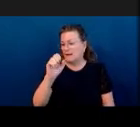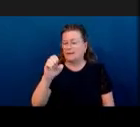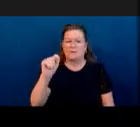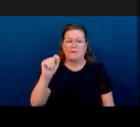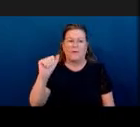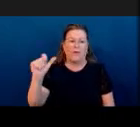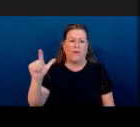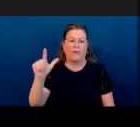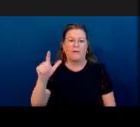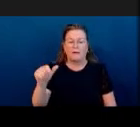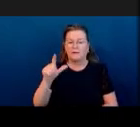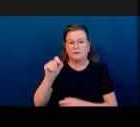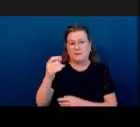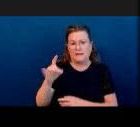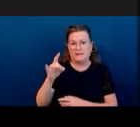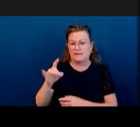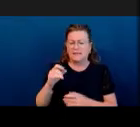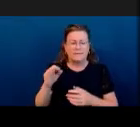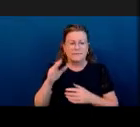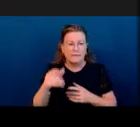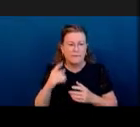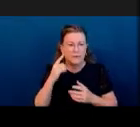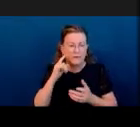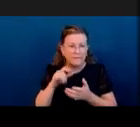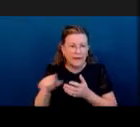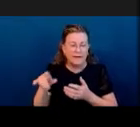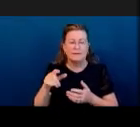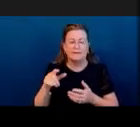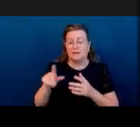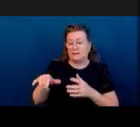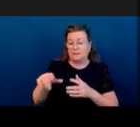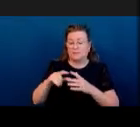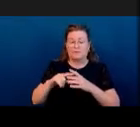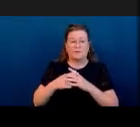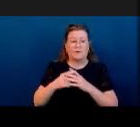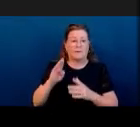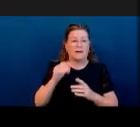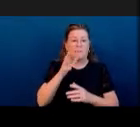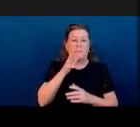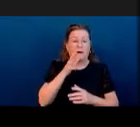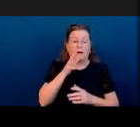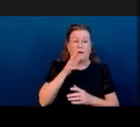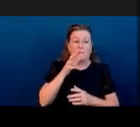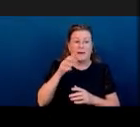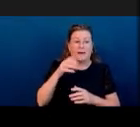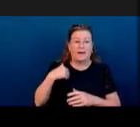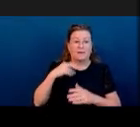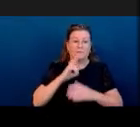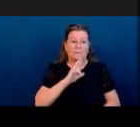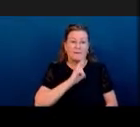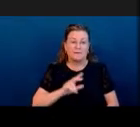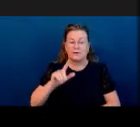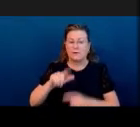amazing organization that was started by a mom who had triplets who couldn't find feeding support. And so if I've